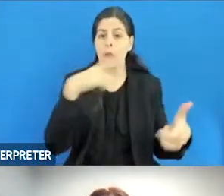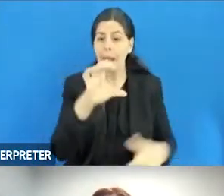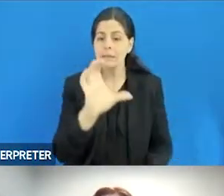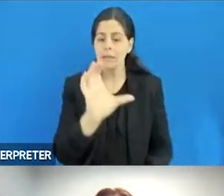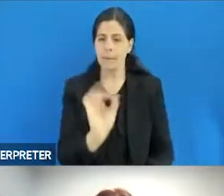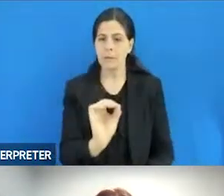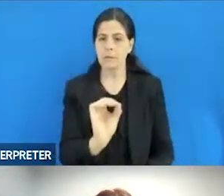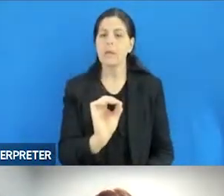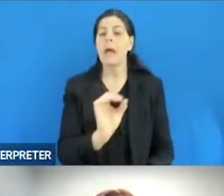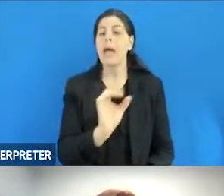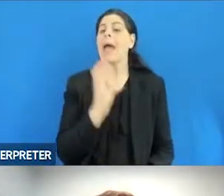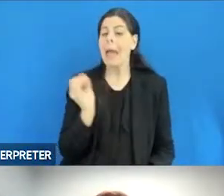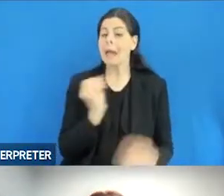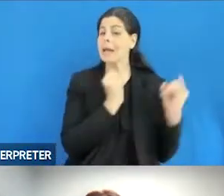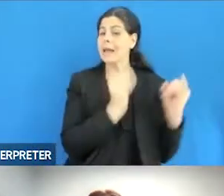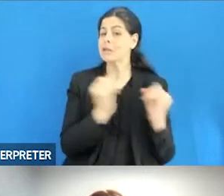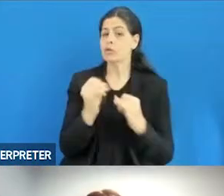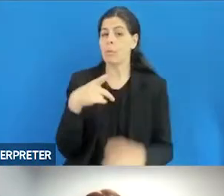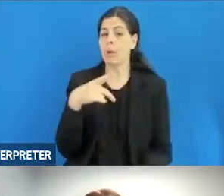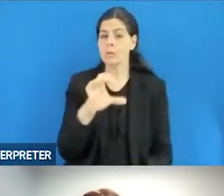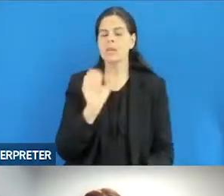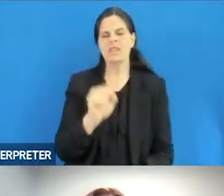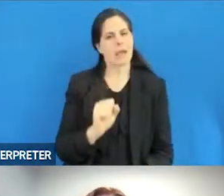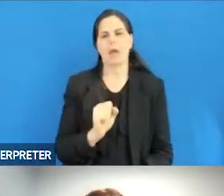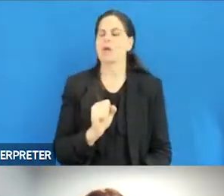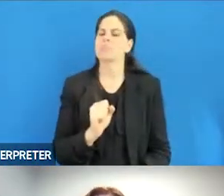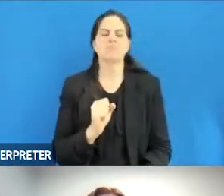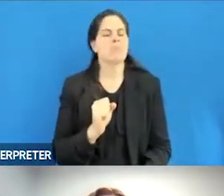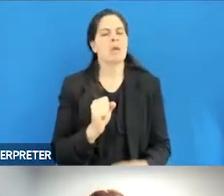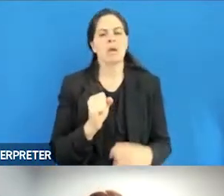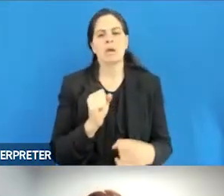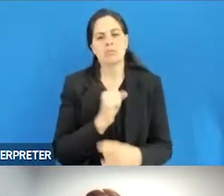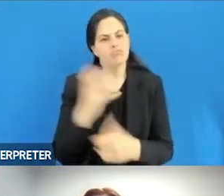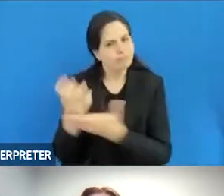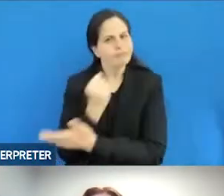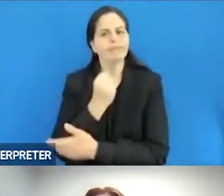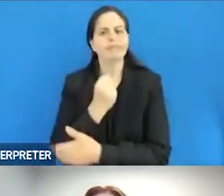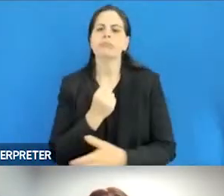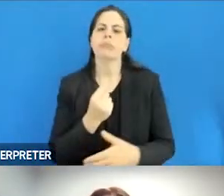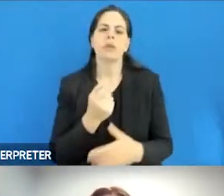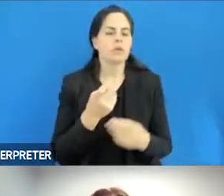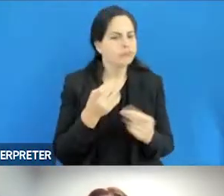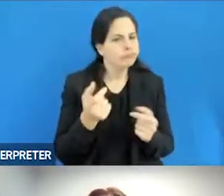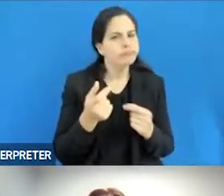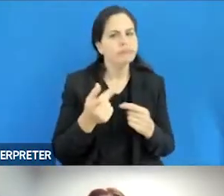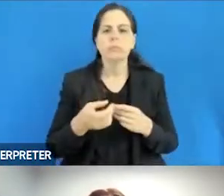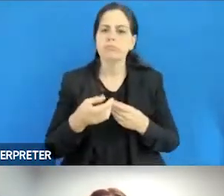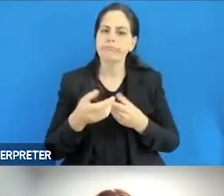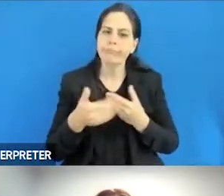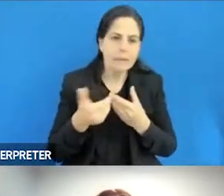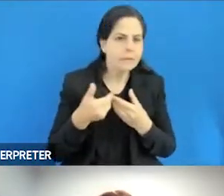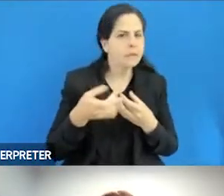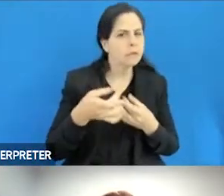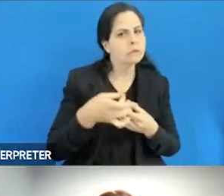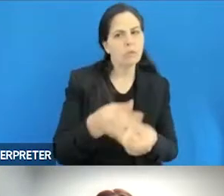to sign their podcasts of all shapes and sizes swiftly and easily with lots of hands-on staff support.